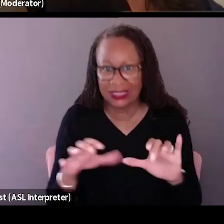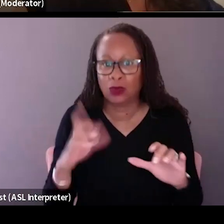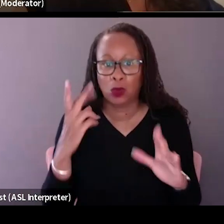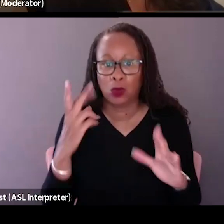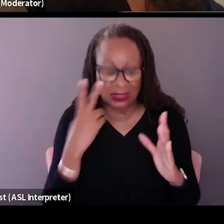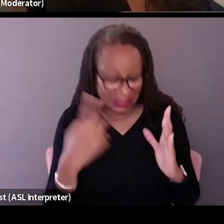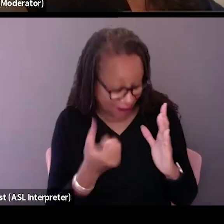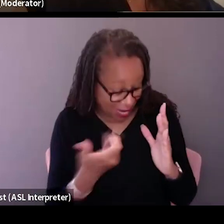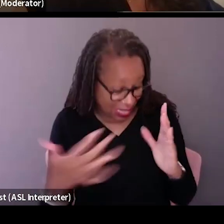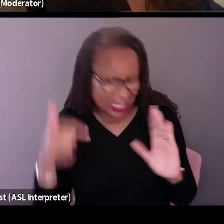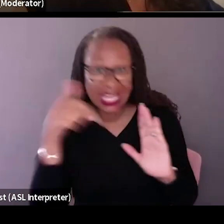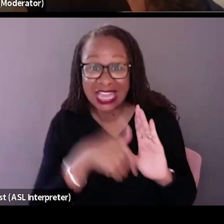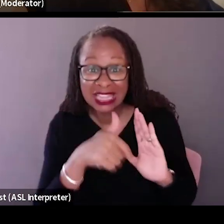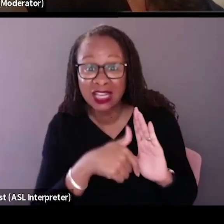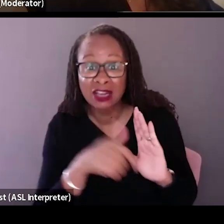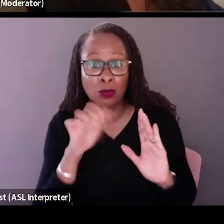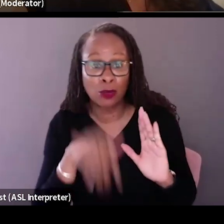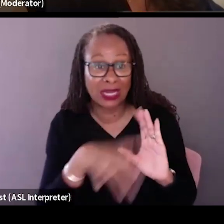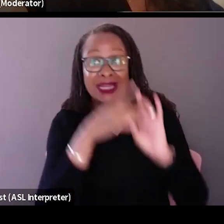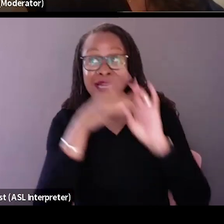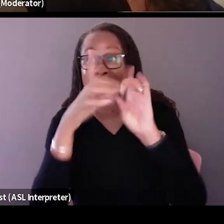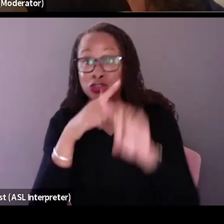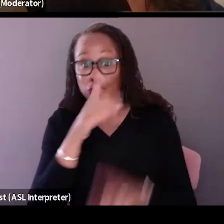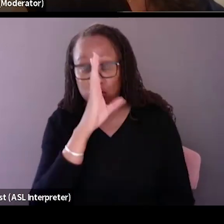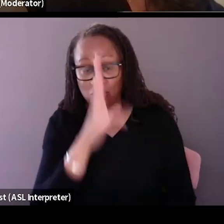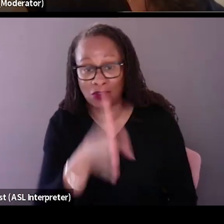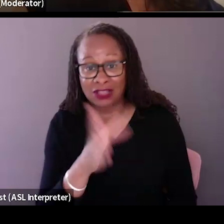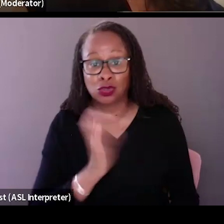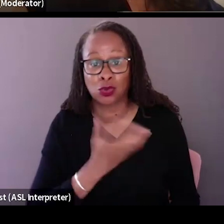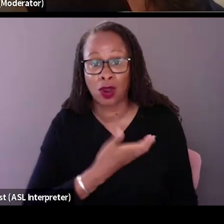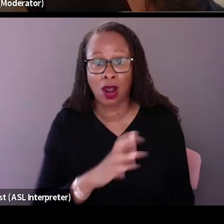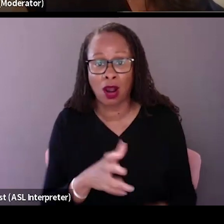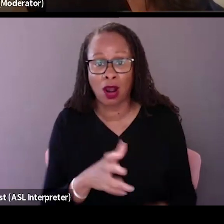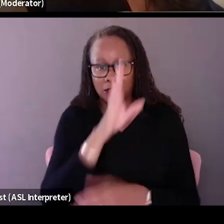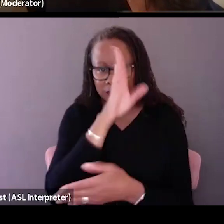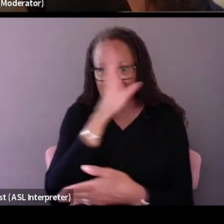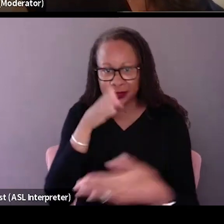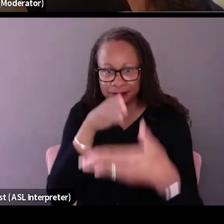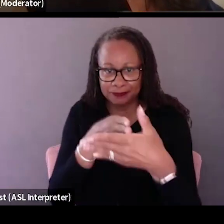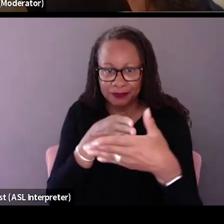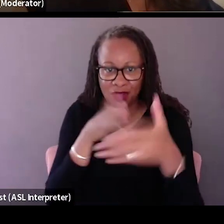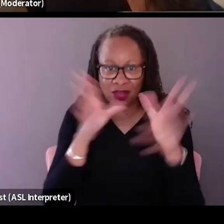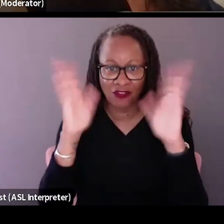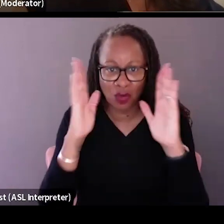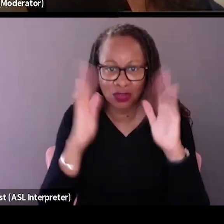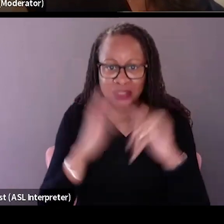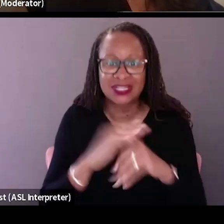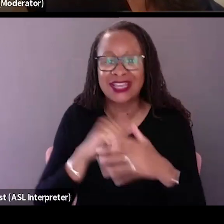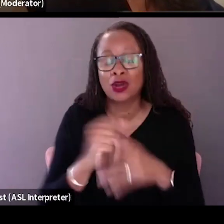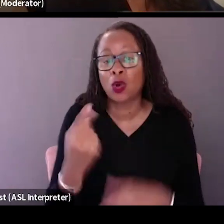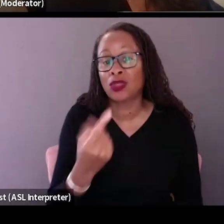that we could tie directly to our core subjects in only three parts 'cause this is only three-parts serious.